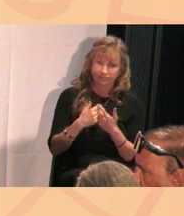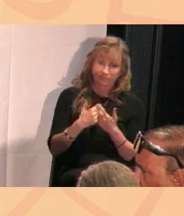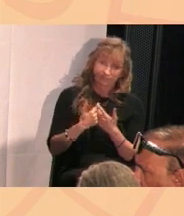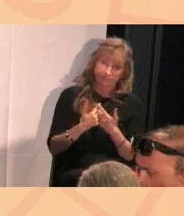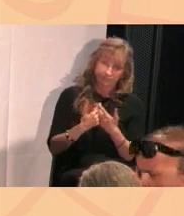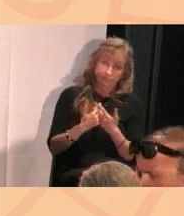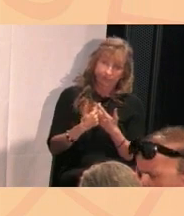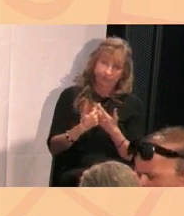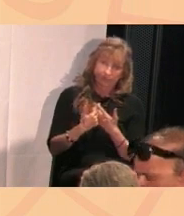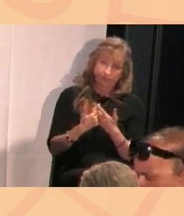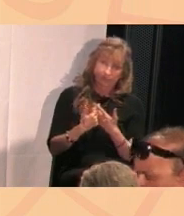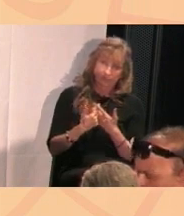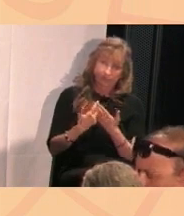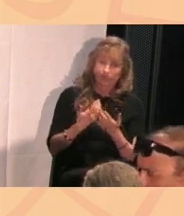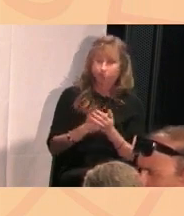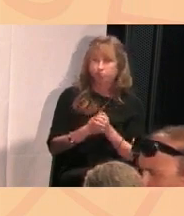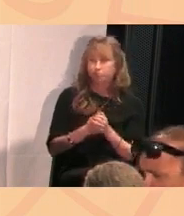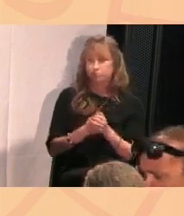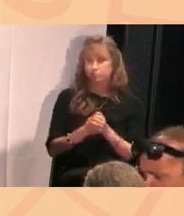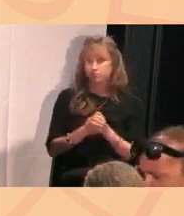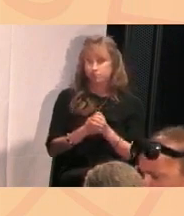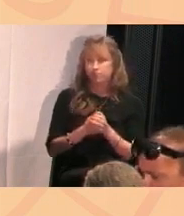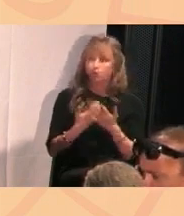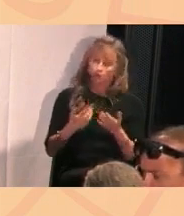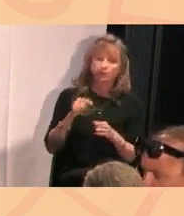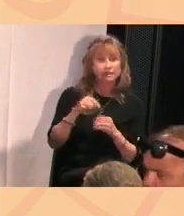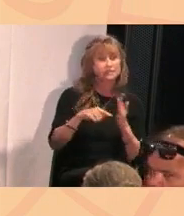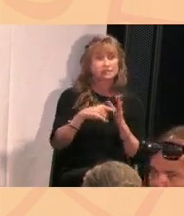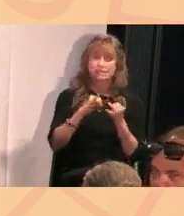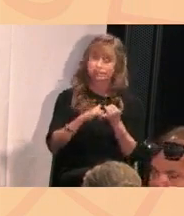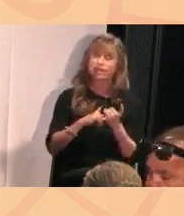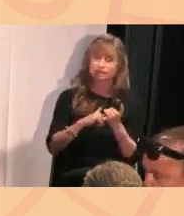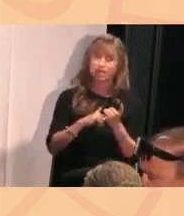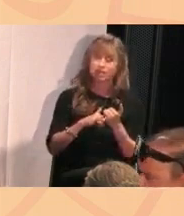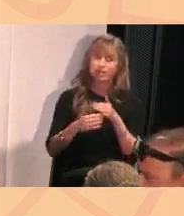using a lot of text that I thought could talk about,